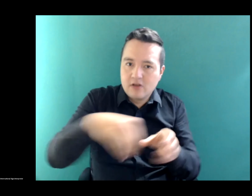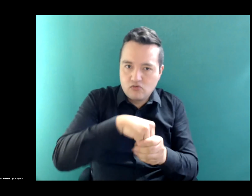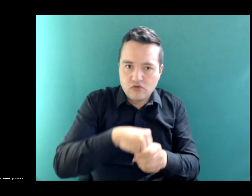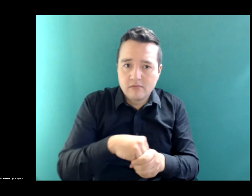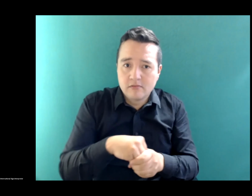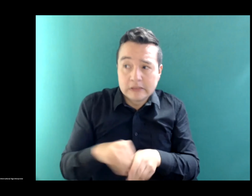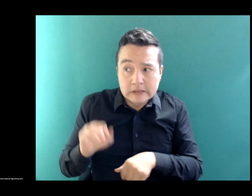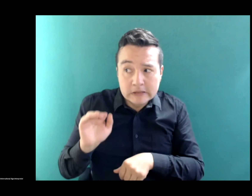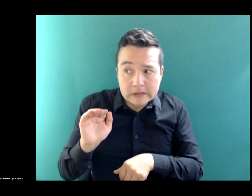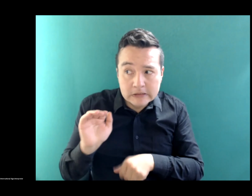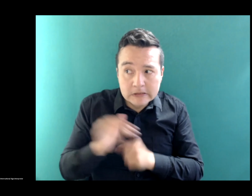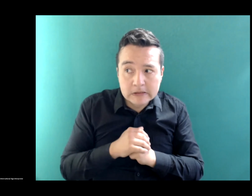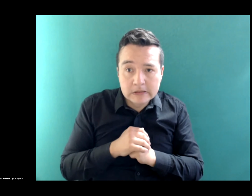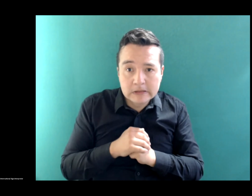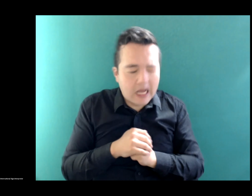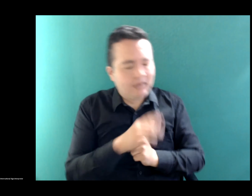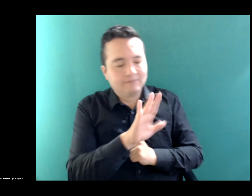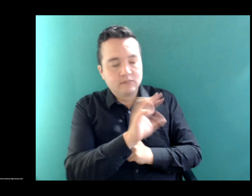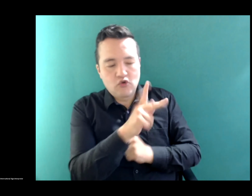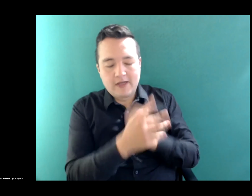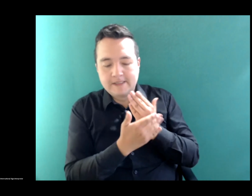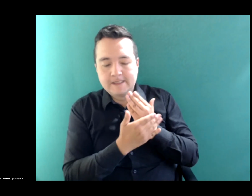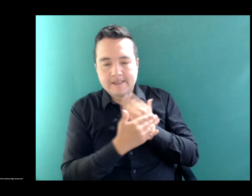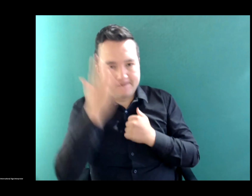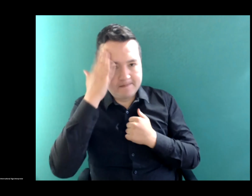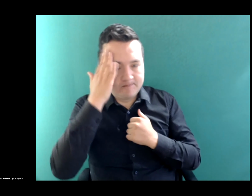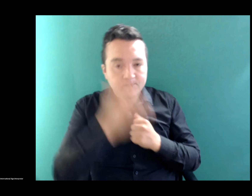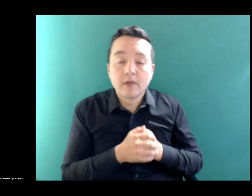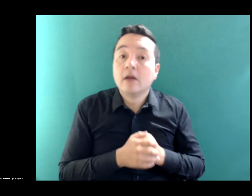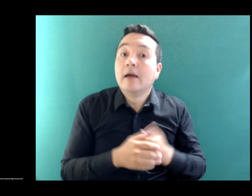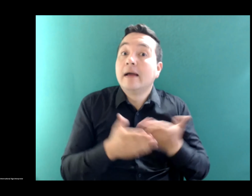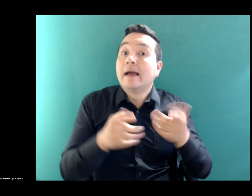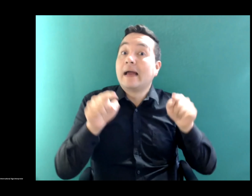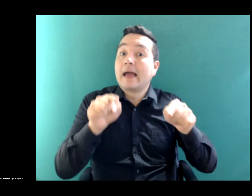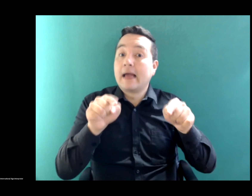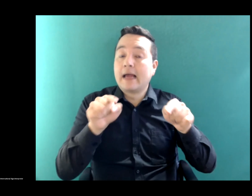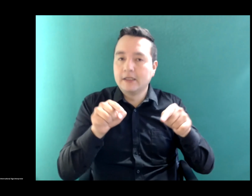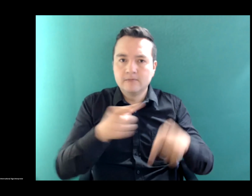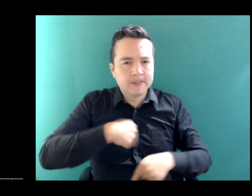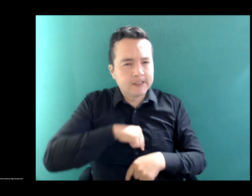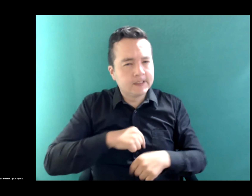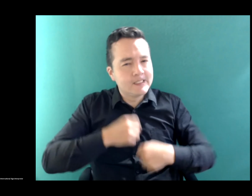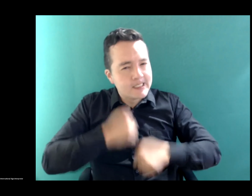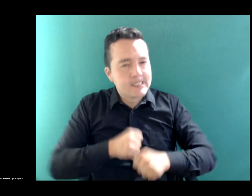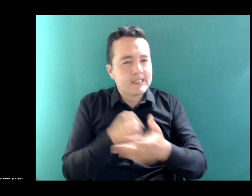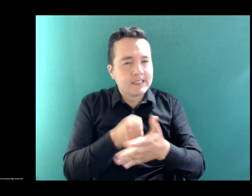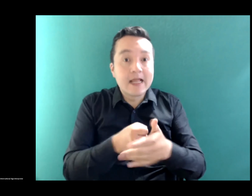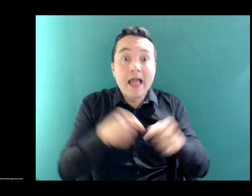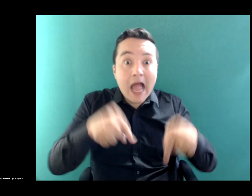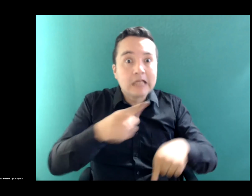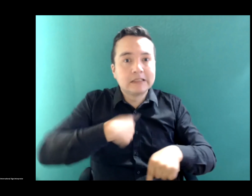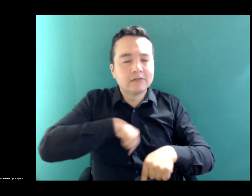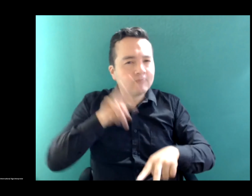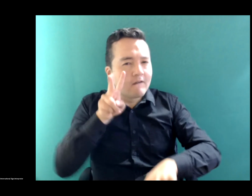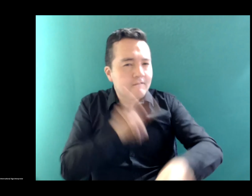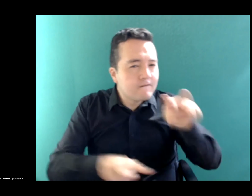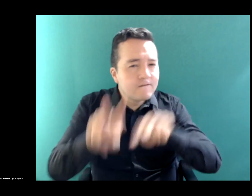In this situation we can create a market and possibility that we can help a lot of people with some kind of disability to be included.